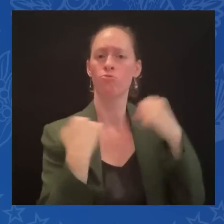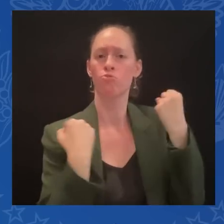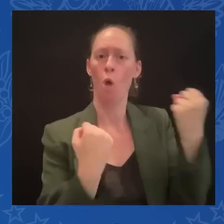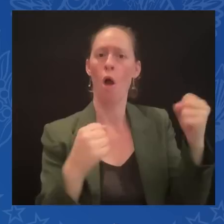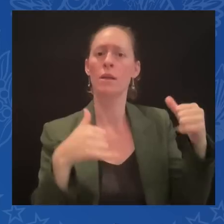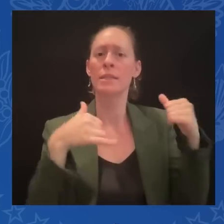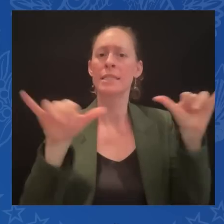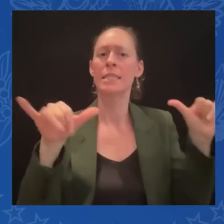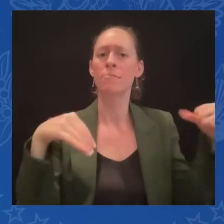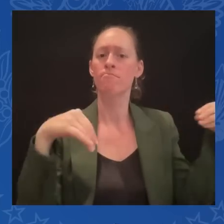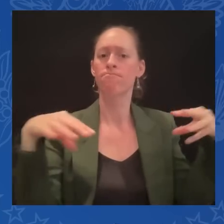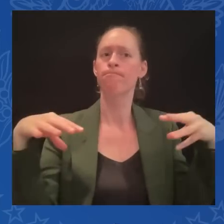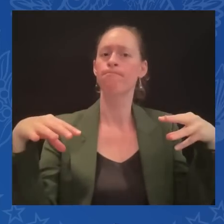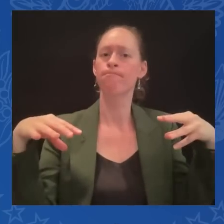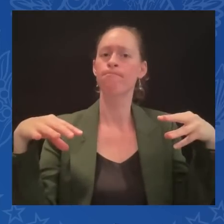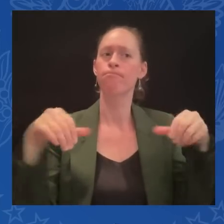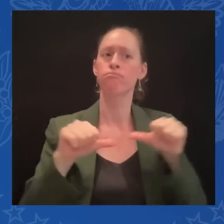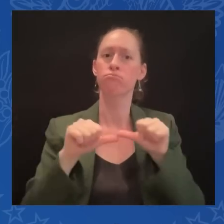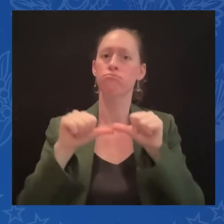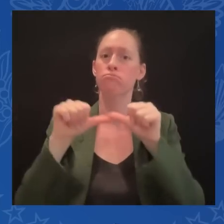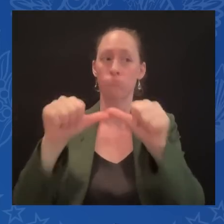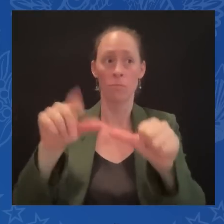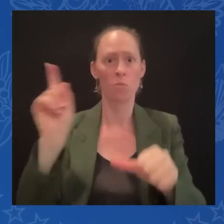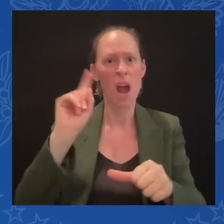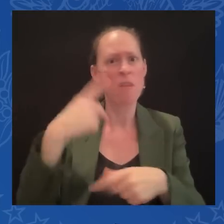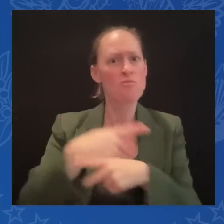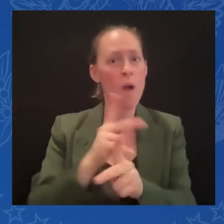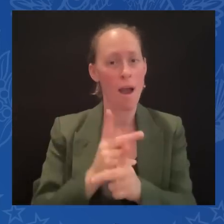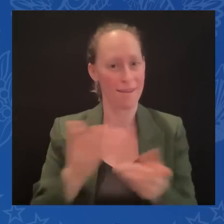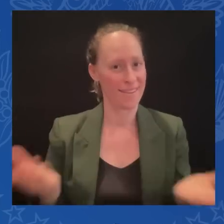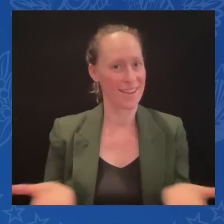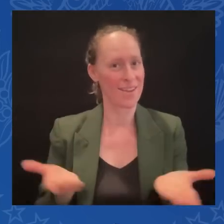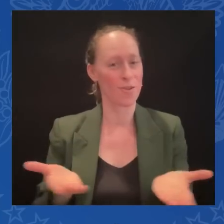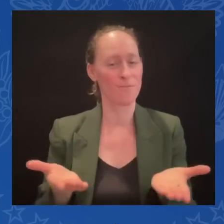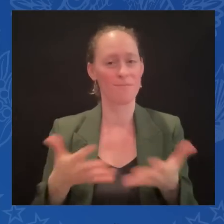three years ago and I told you while -- you know, while I was campaigning,